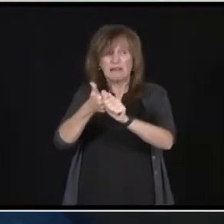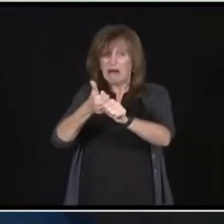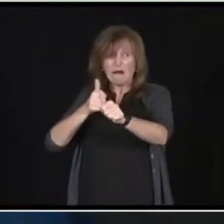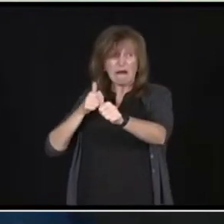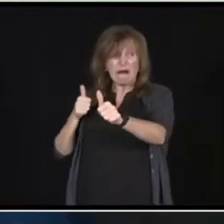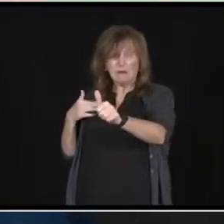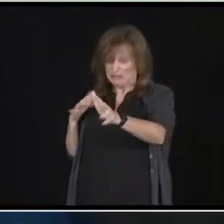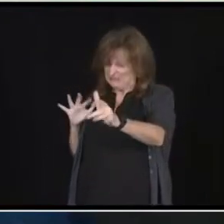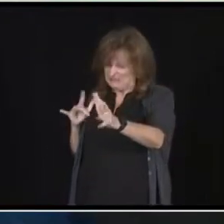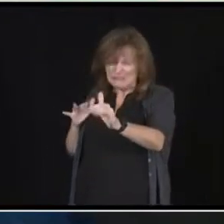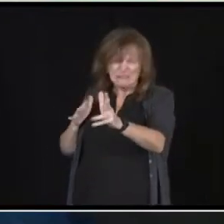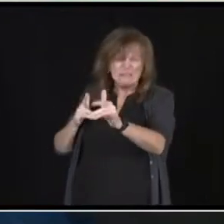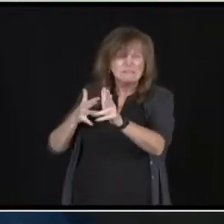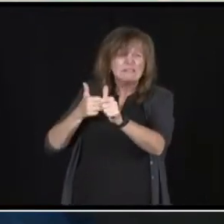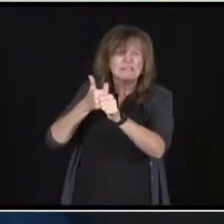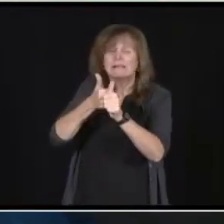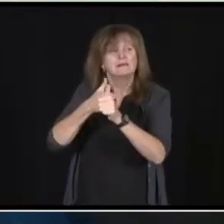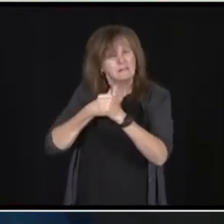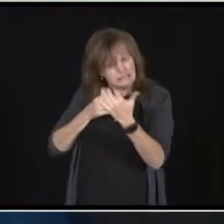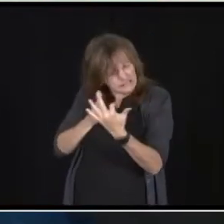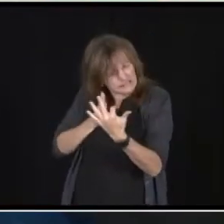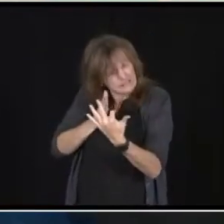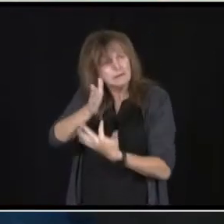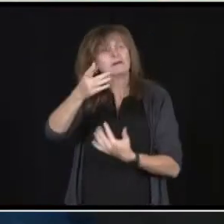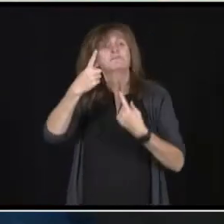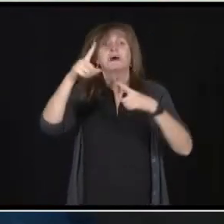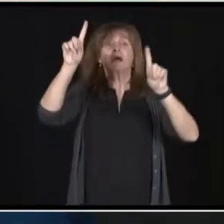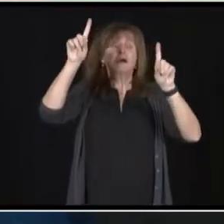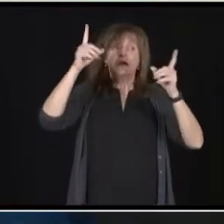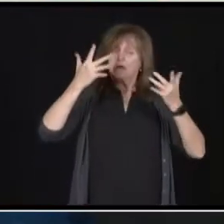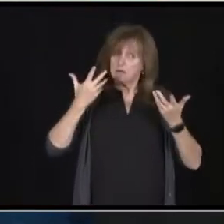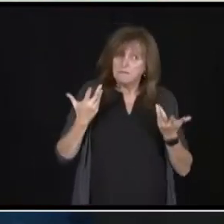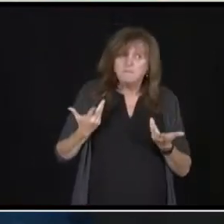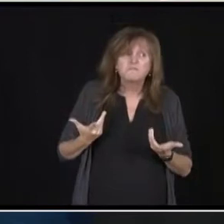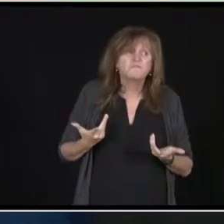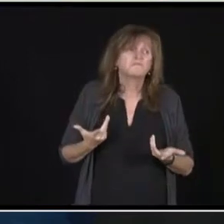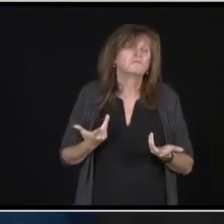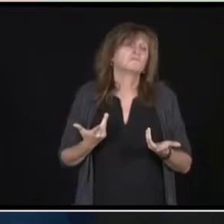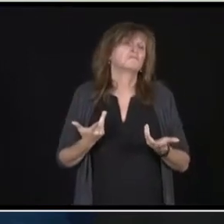We had a backlog on the testing there. We were able to get through that hump.